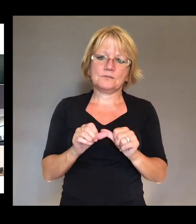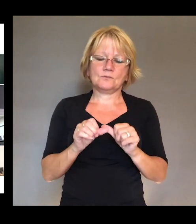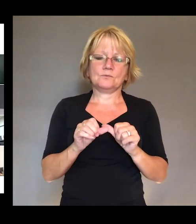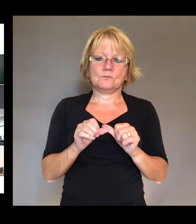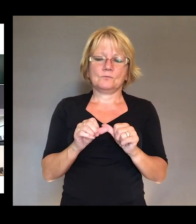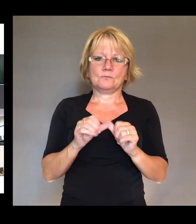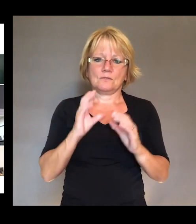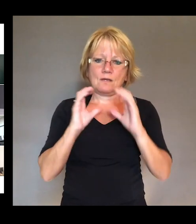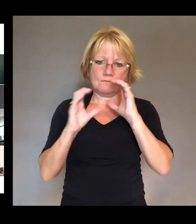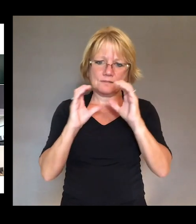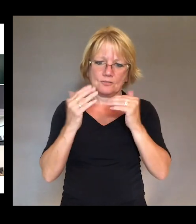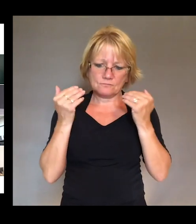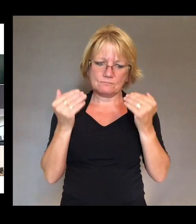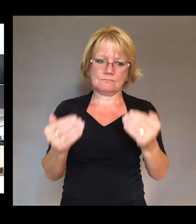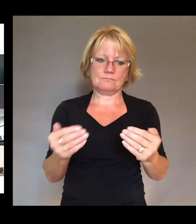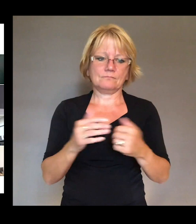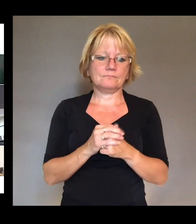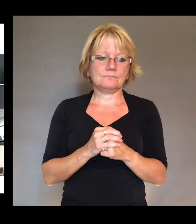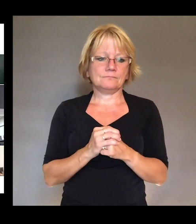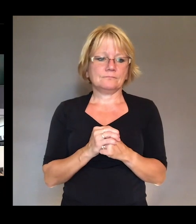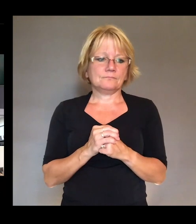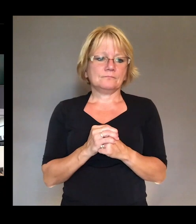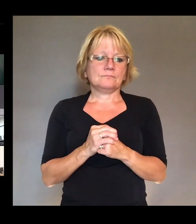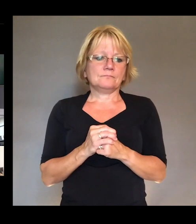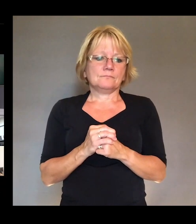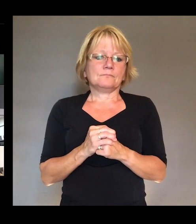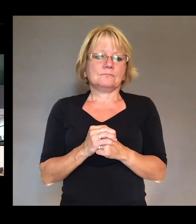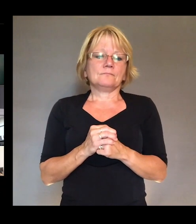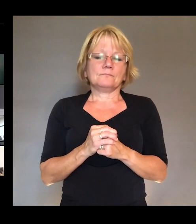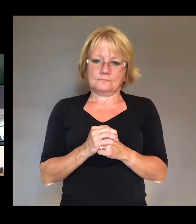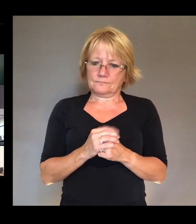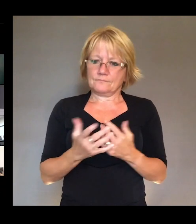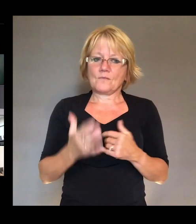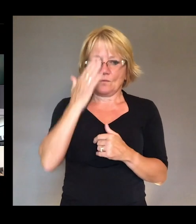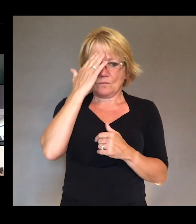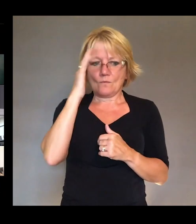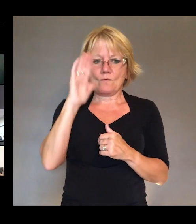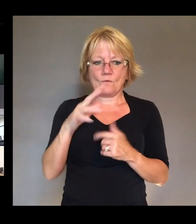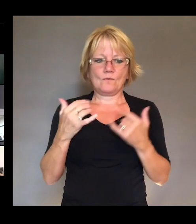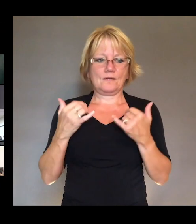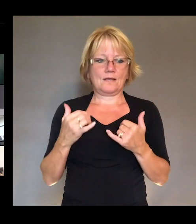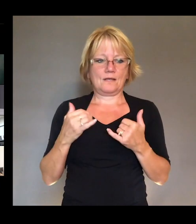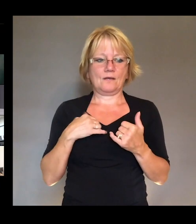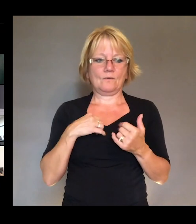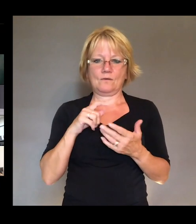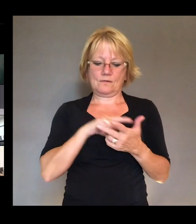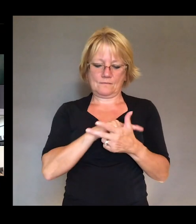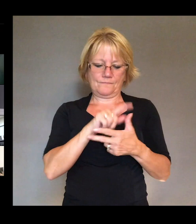and carry this conversation, moving forward, next slide there. So as we all know, our we've now checked...